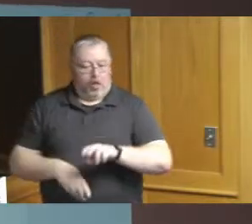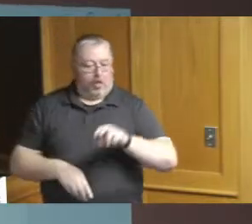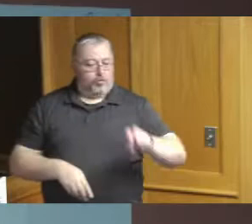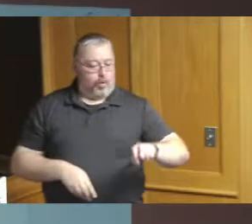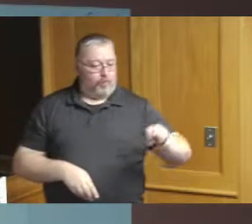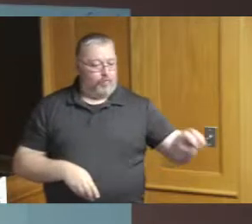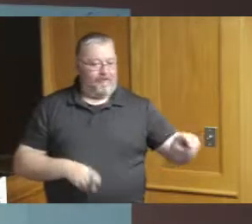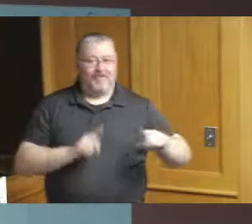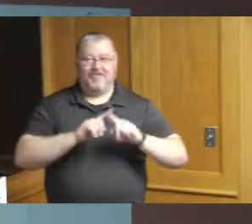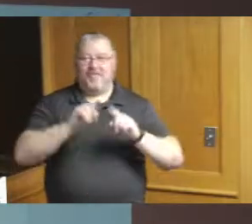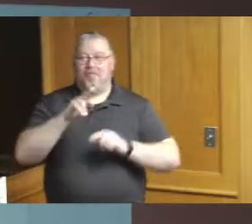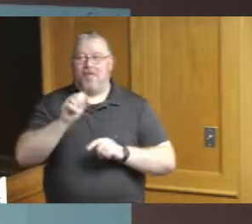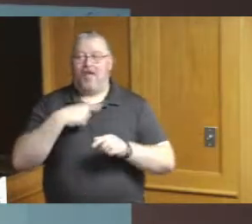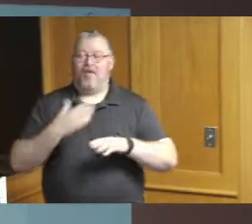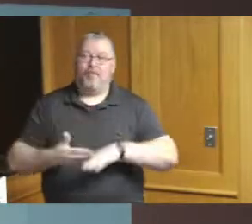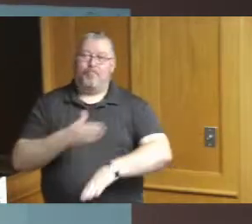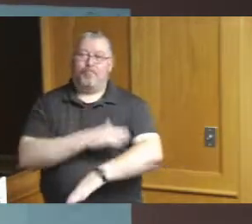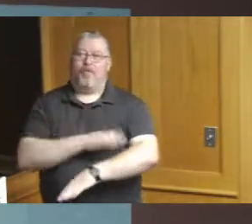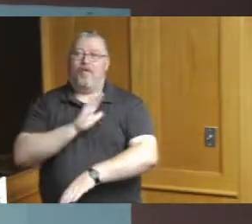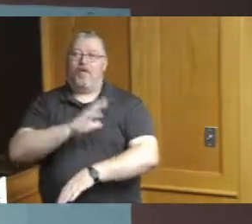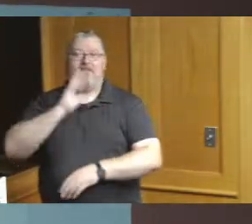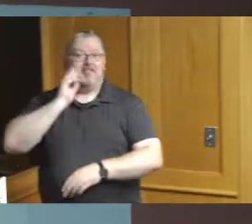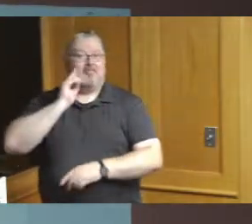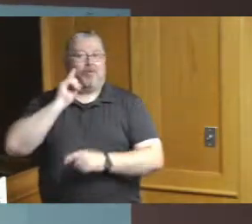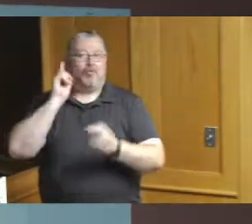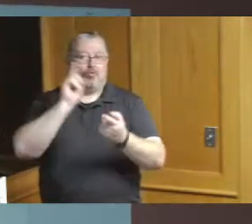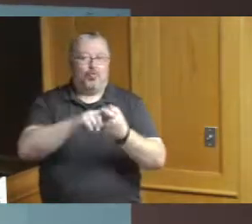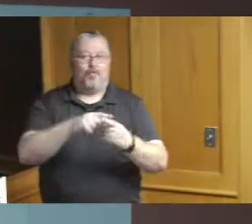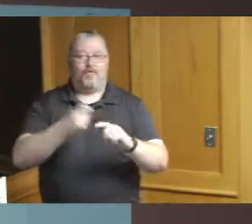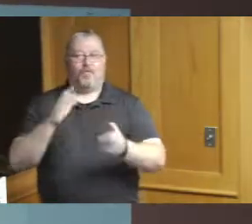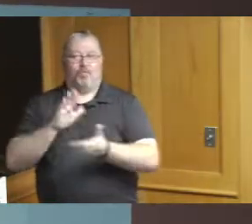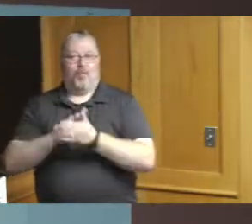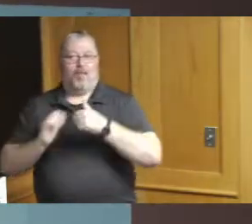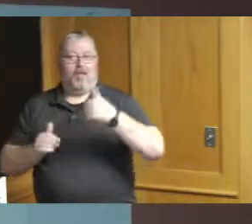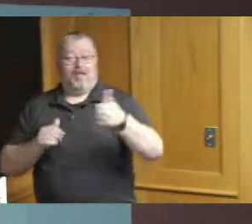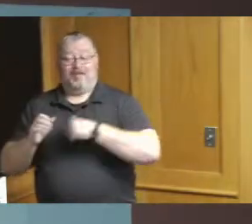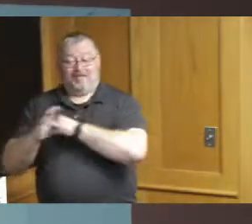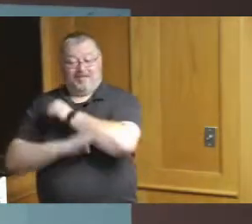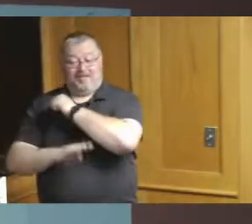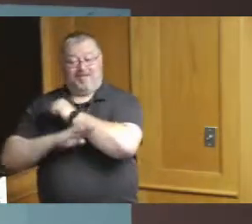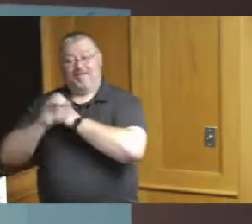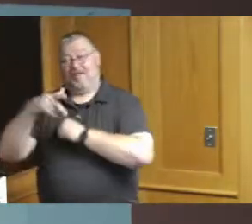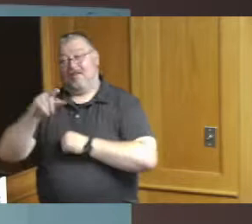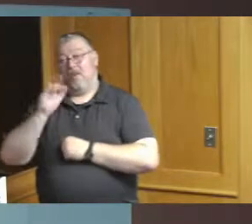travel experience to and from school in september there is an Ohio law that's coming out that a high